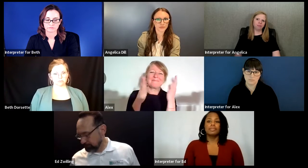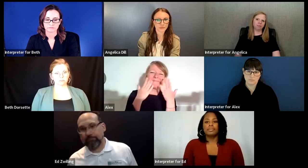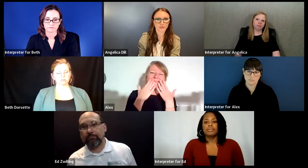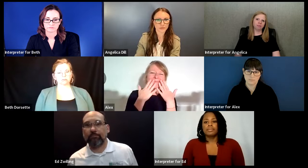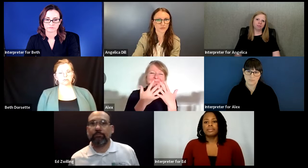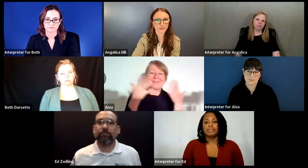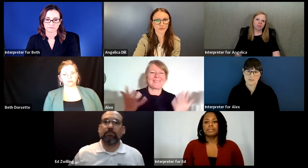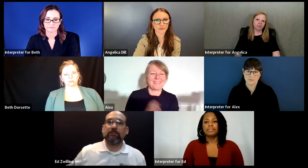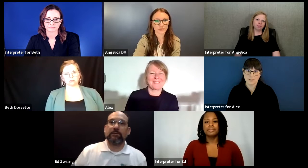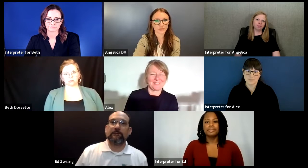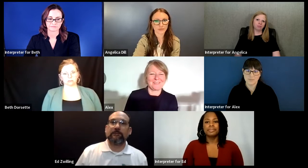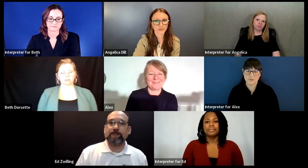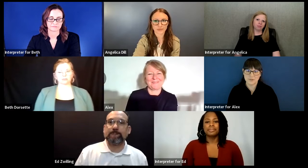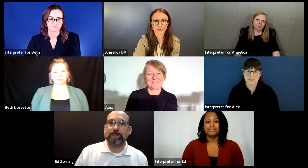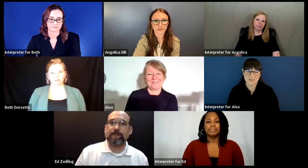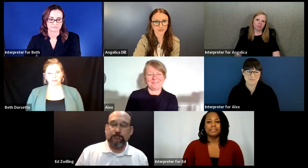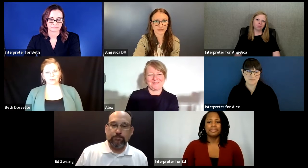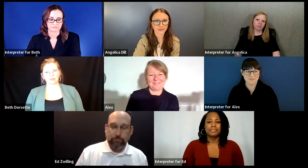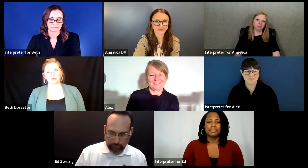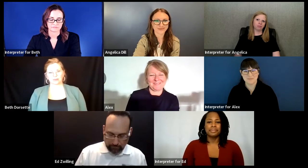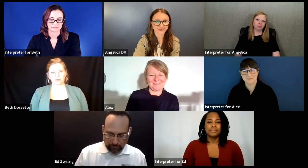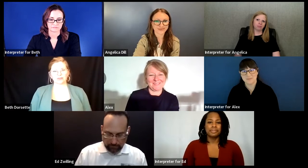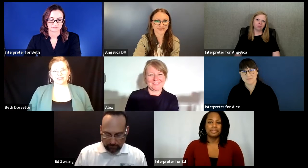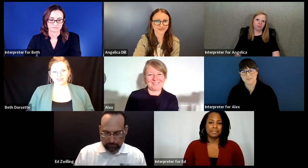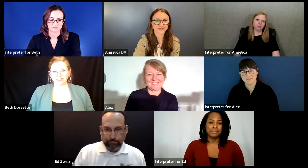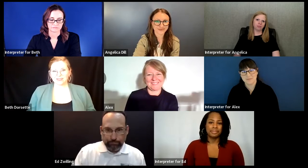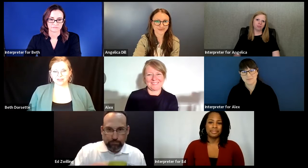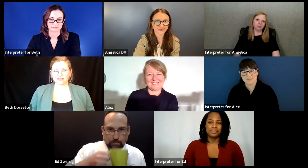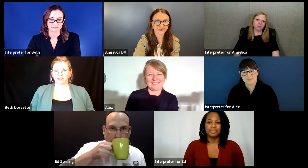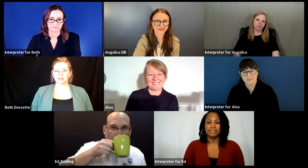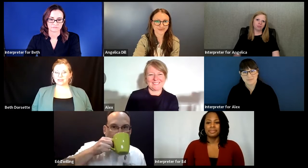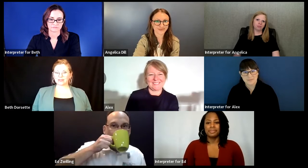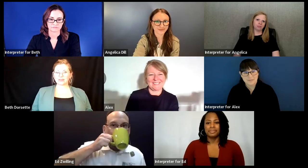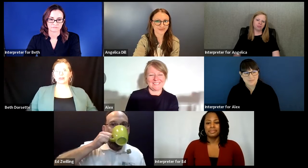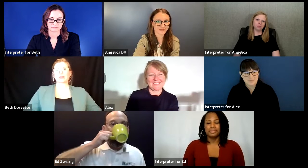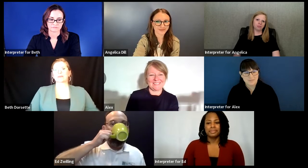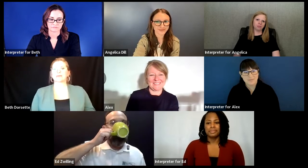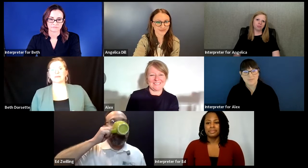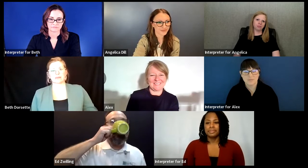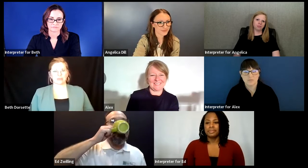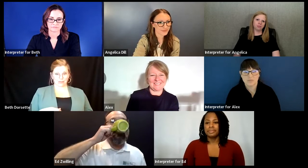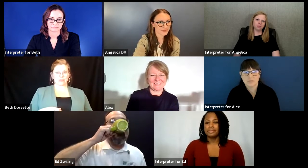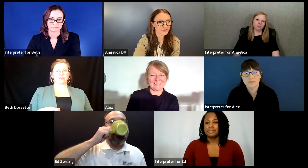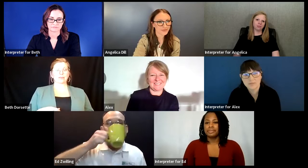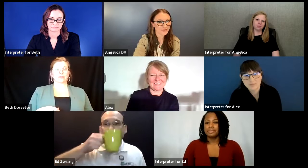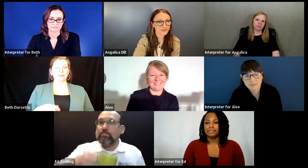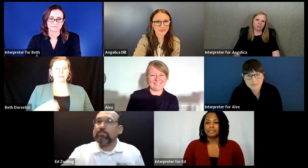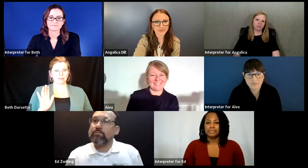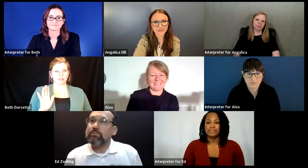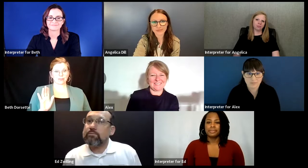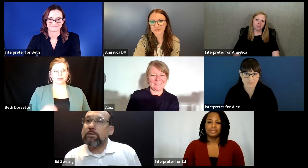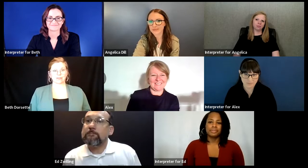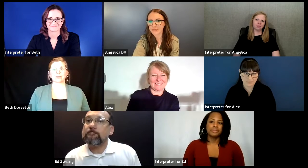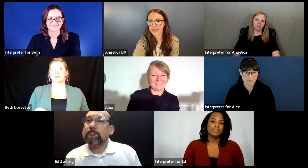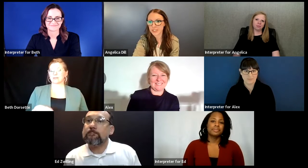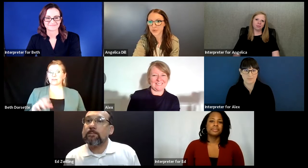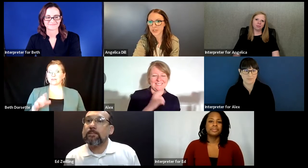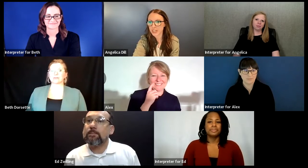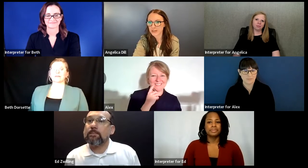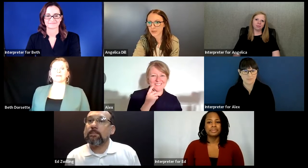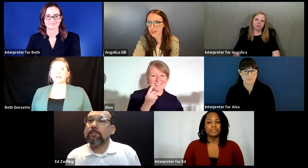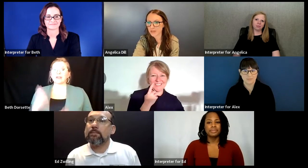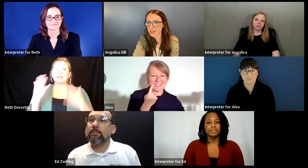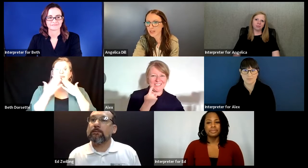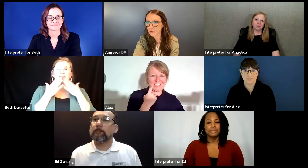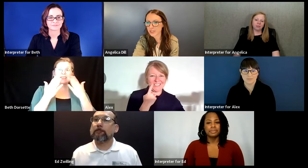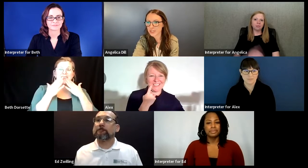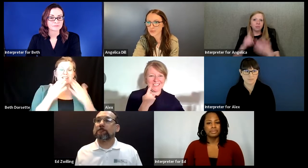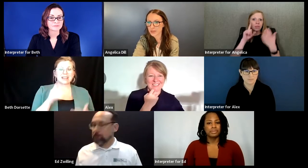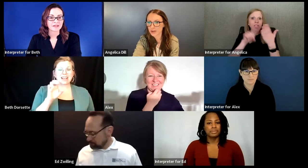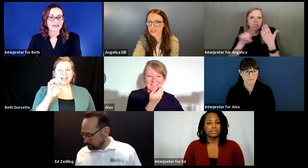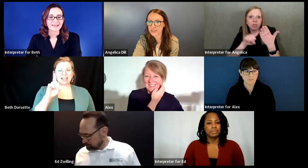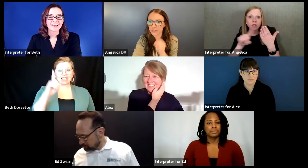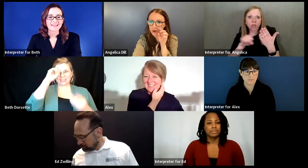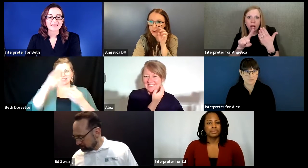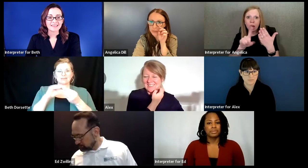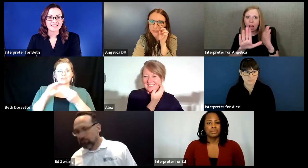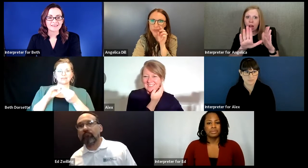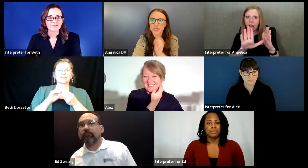I just want to check if we have any questions from the audience so